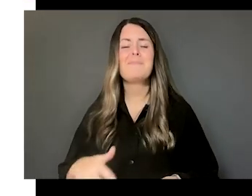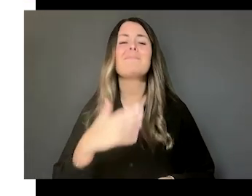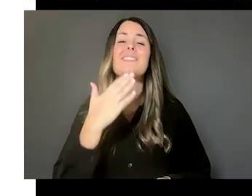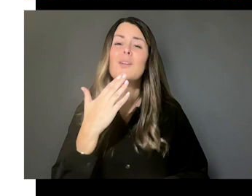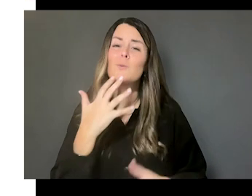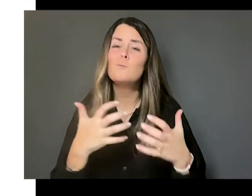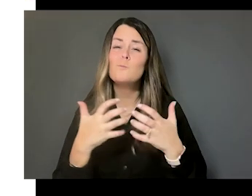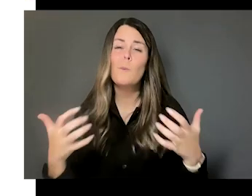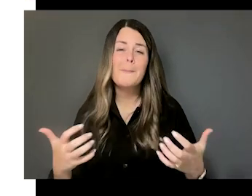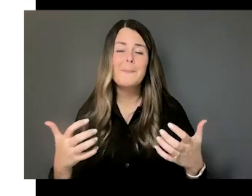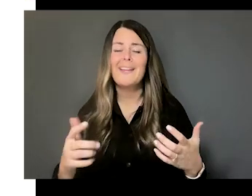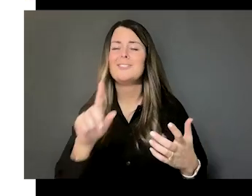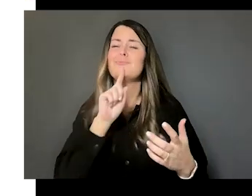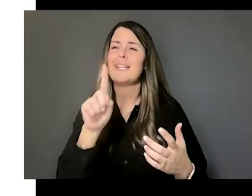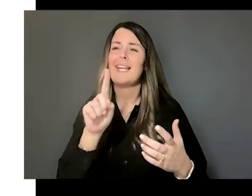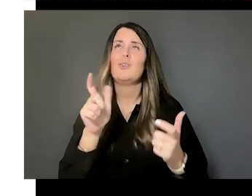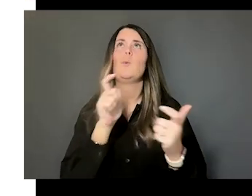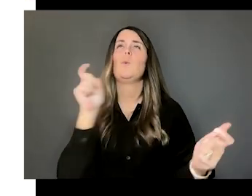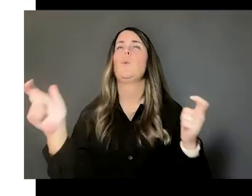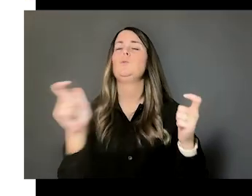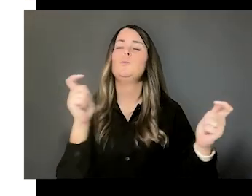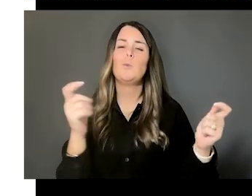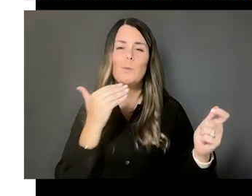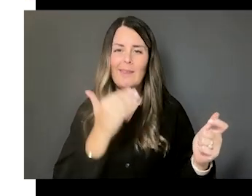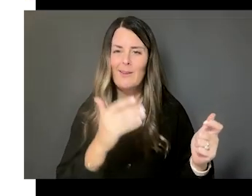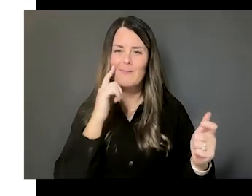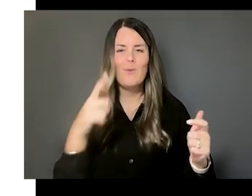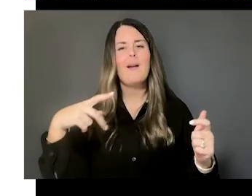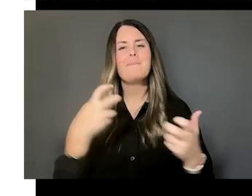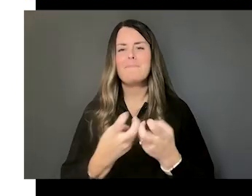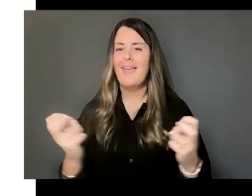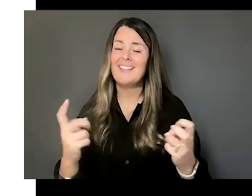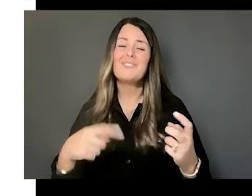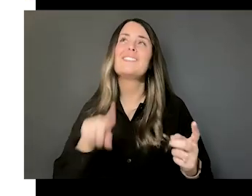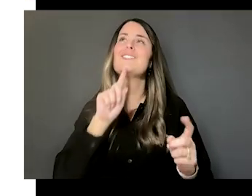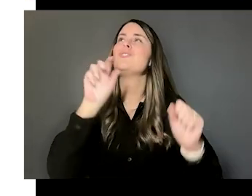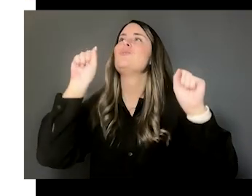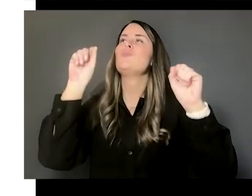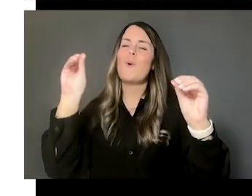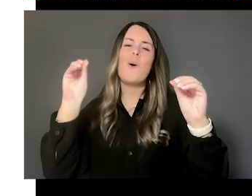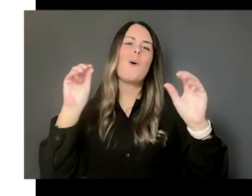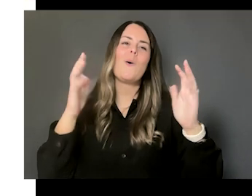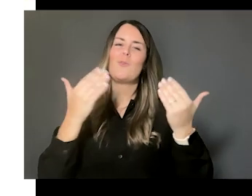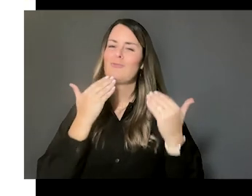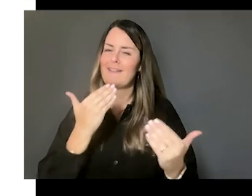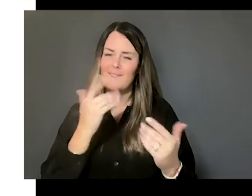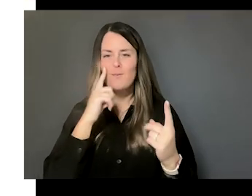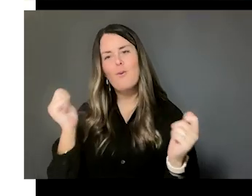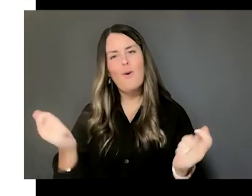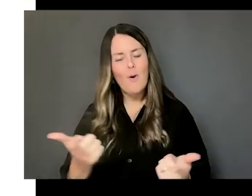Huge, huge thank you to all of our panelists. We are so insanely grateful for all of you, and for the fact